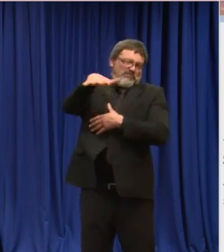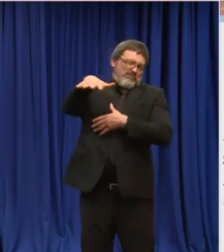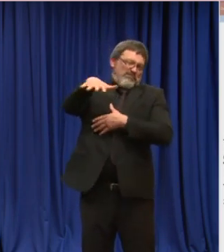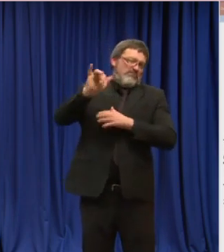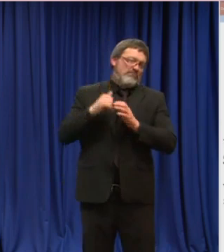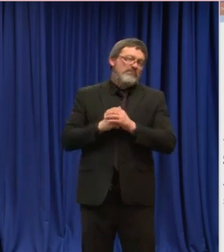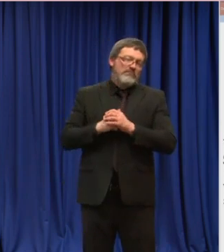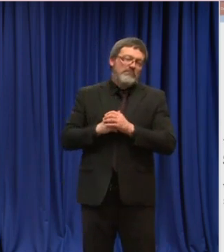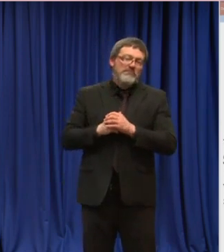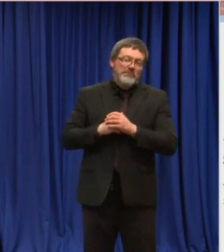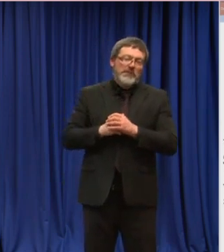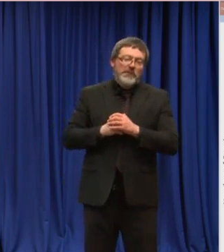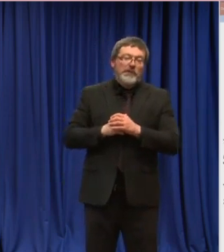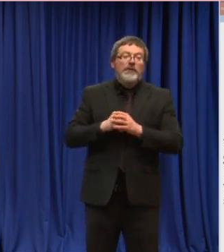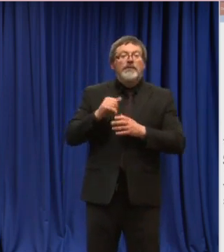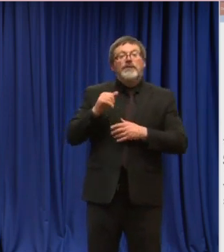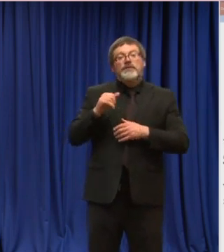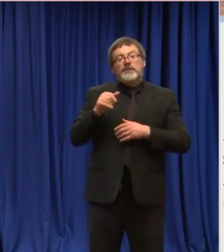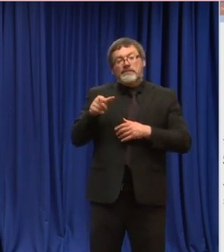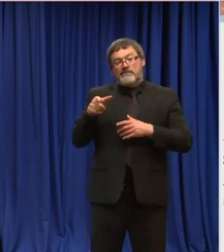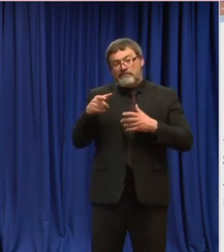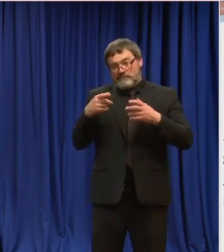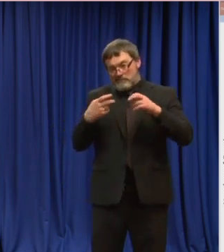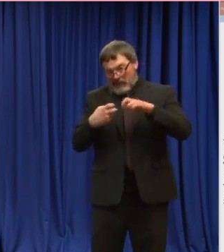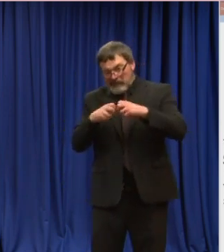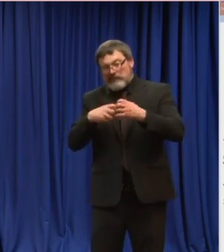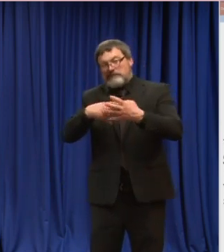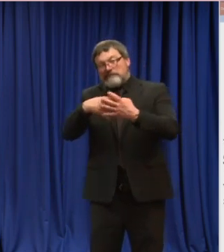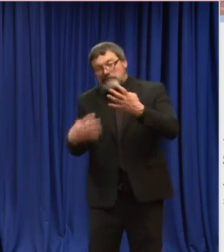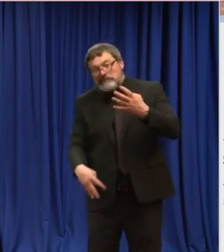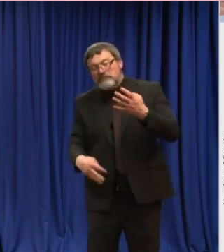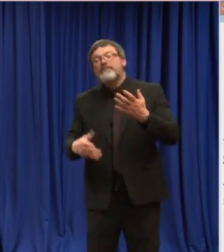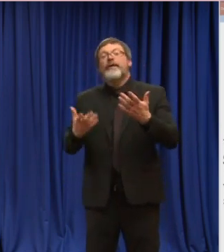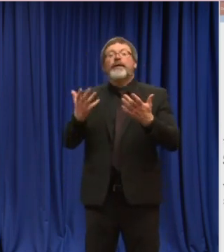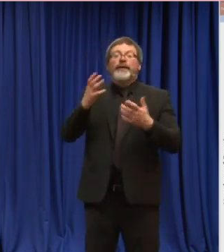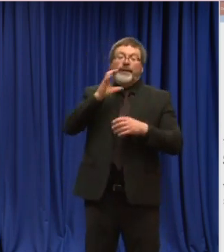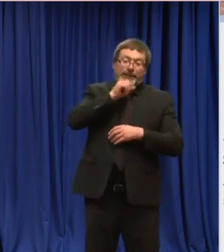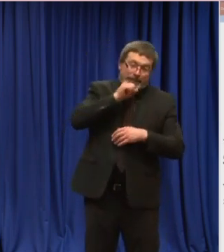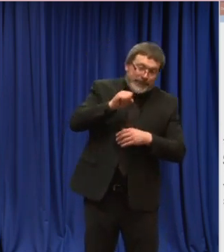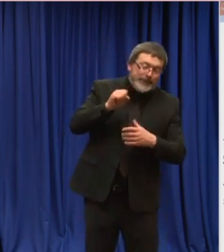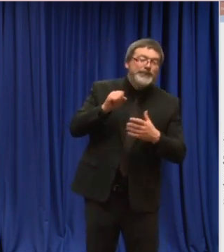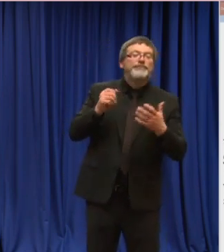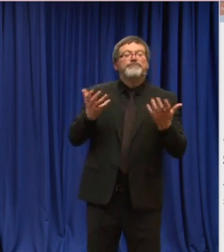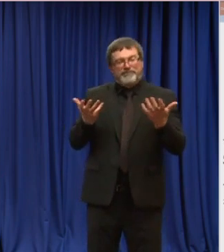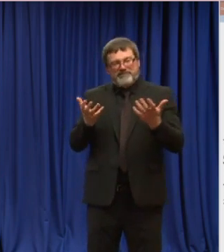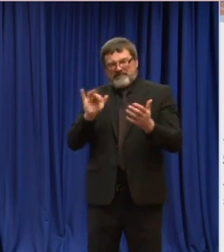ALL OF THESE INDIVIDUALS ARE EITHER OVER THE AGE OF 60 OR HAD MULTIPLE MEDICAL PROBLEMS.